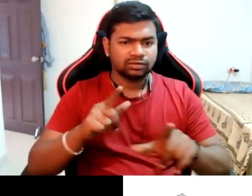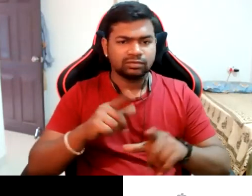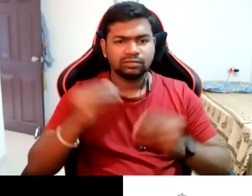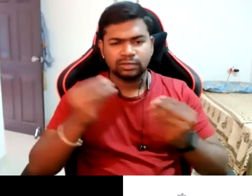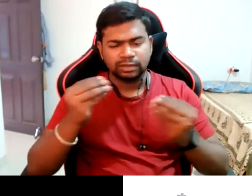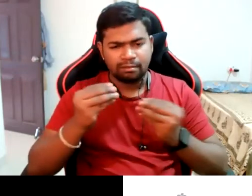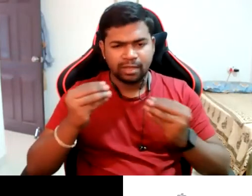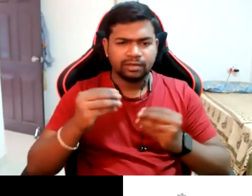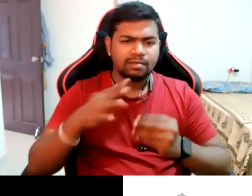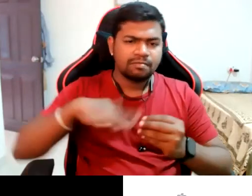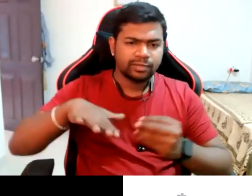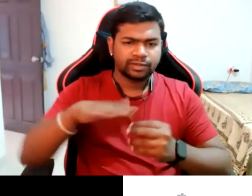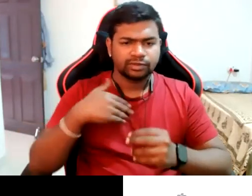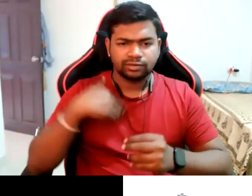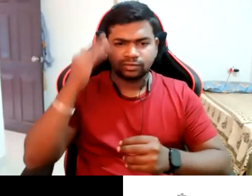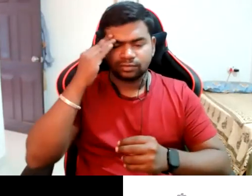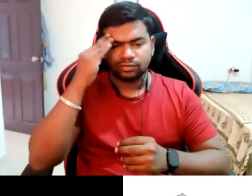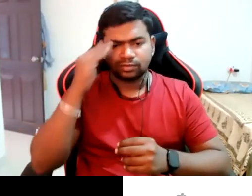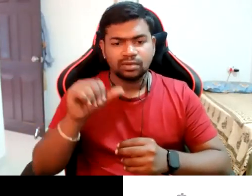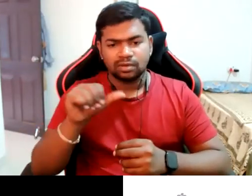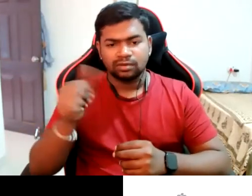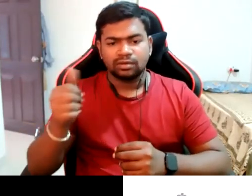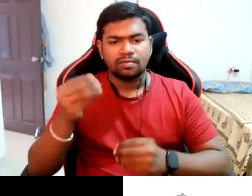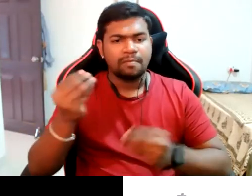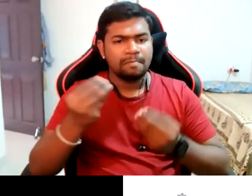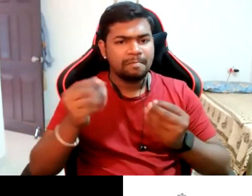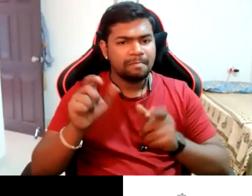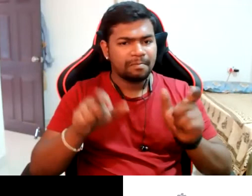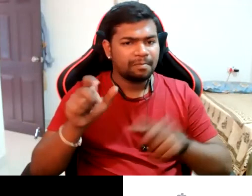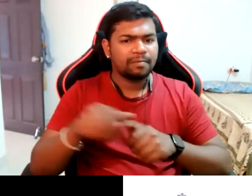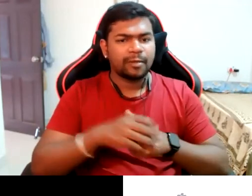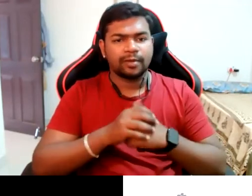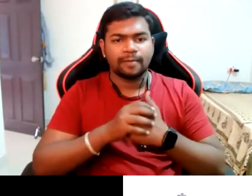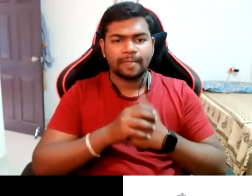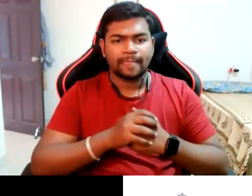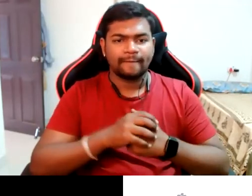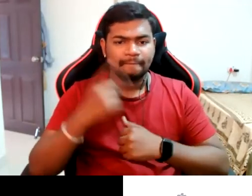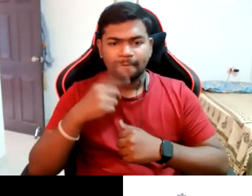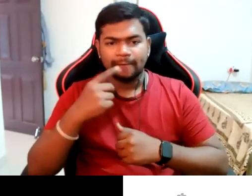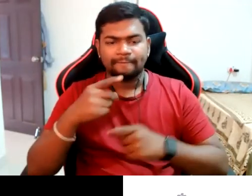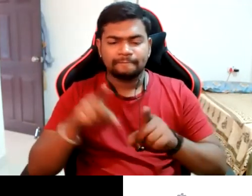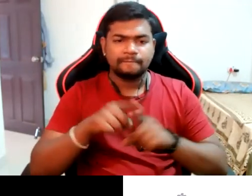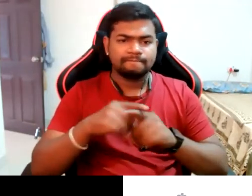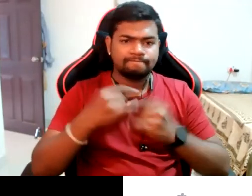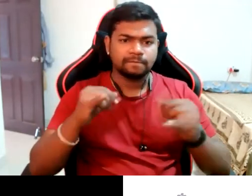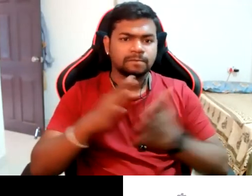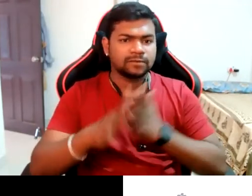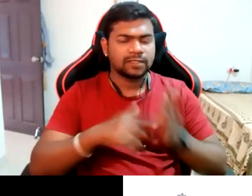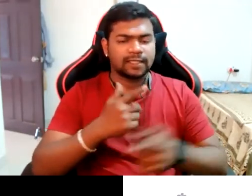Then there's another set of people that there's another set of people who rely entirely on sign languages and they